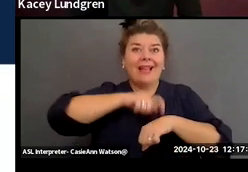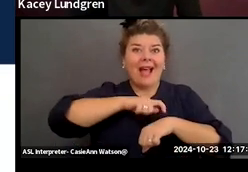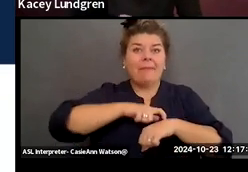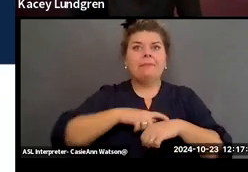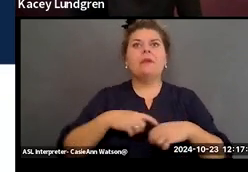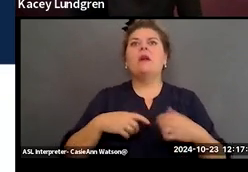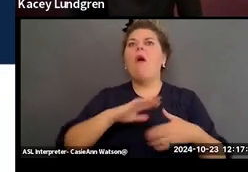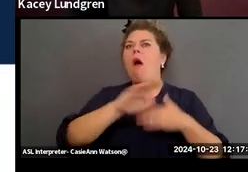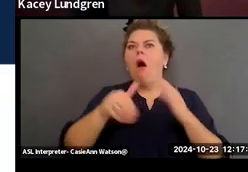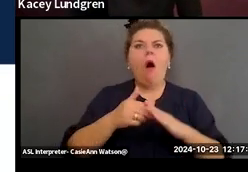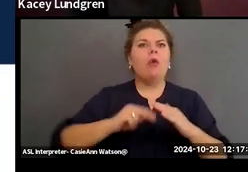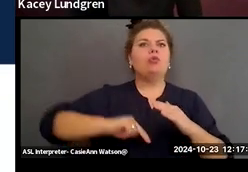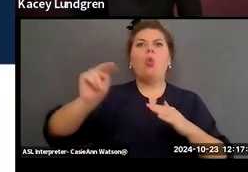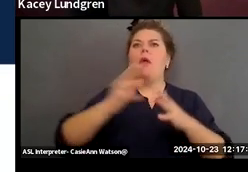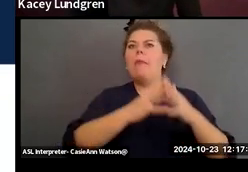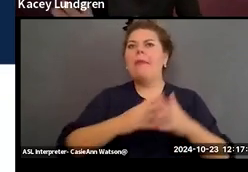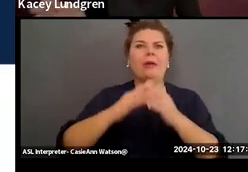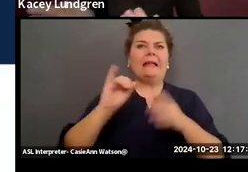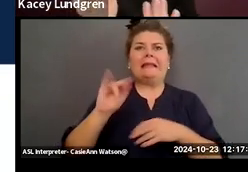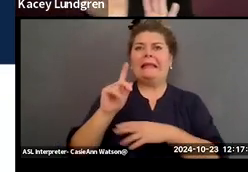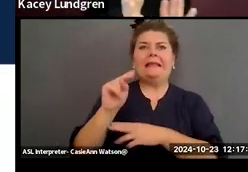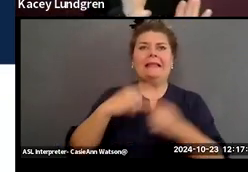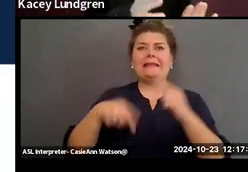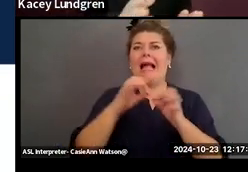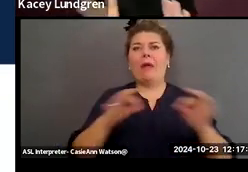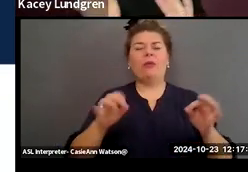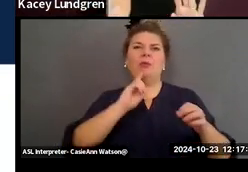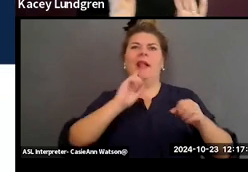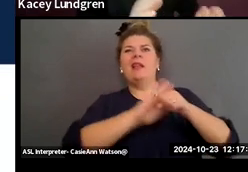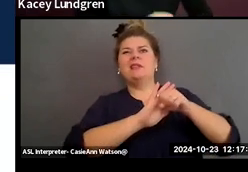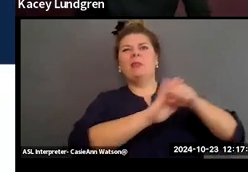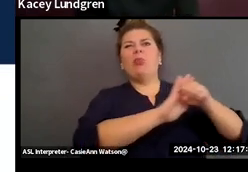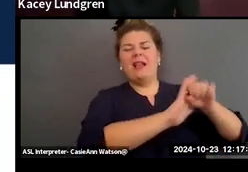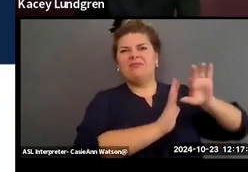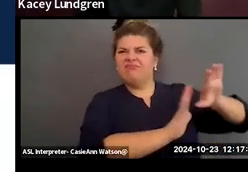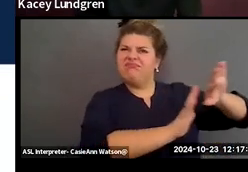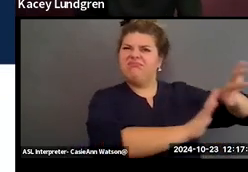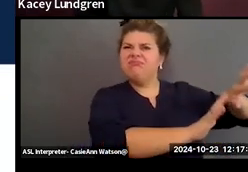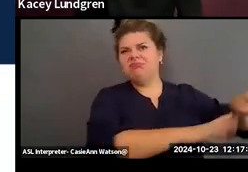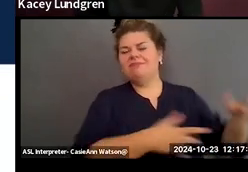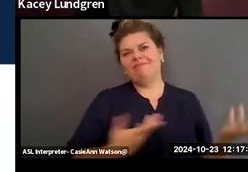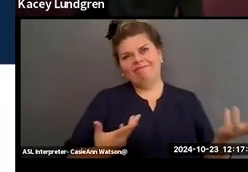all of the North American Indian sign languages were being suppressed and pushed farther and farther away.